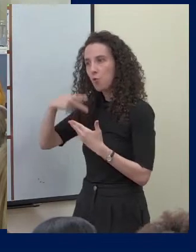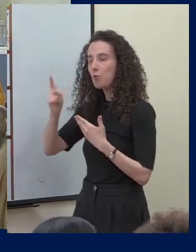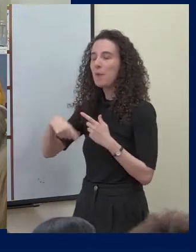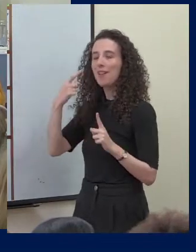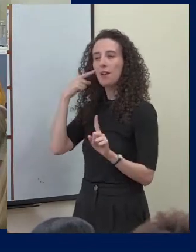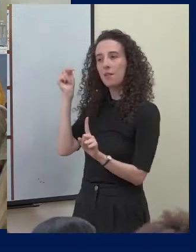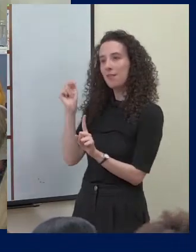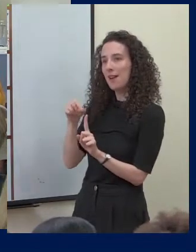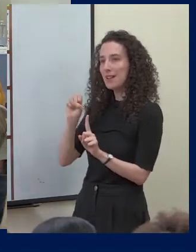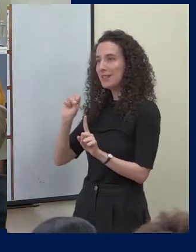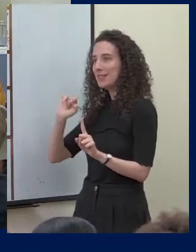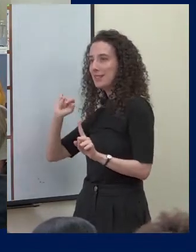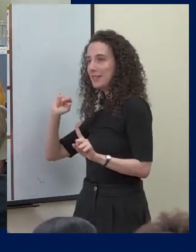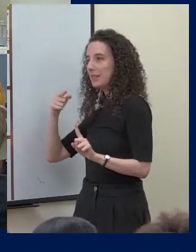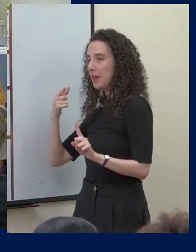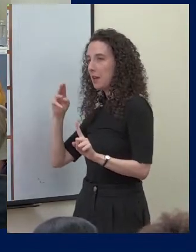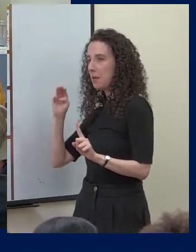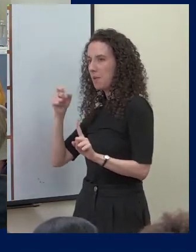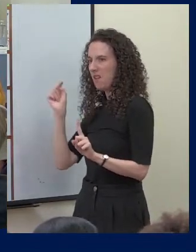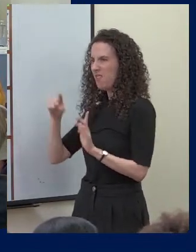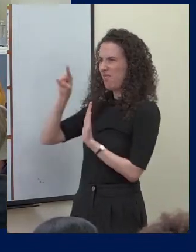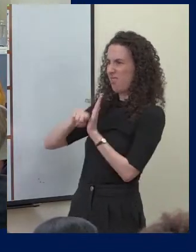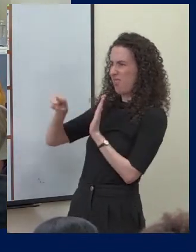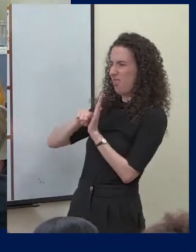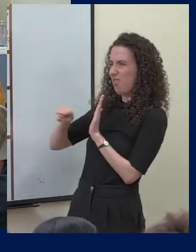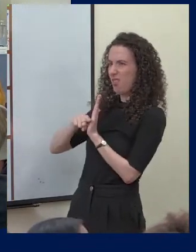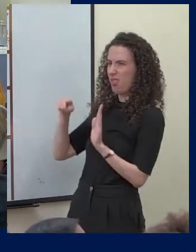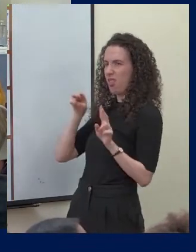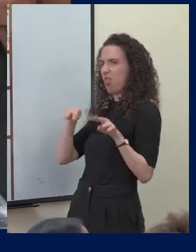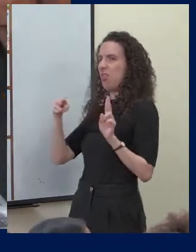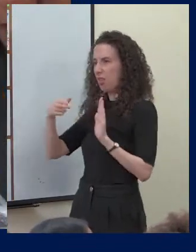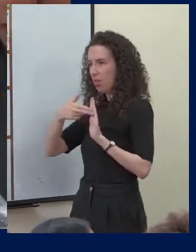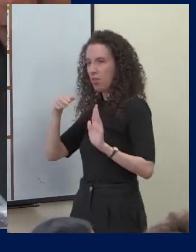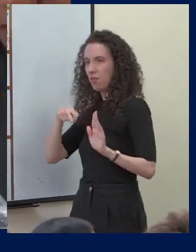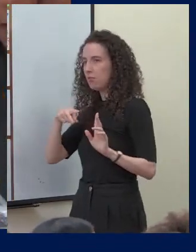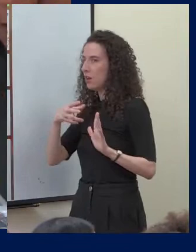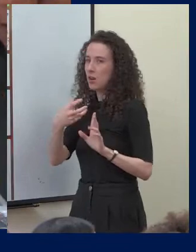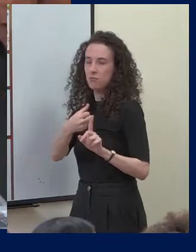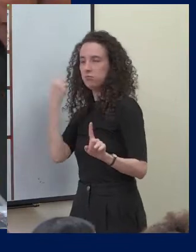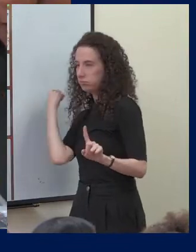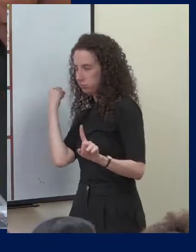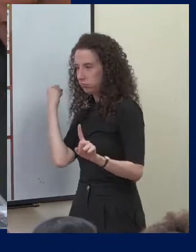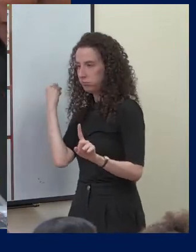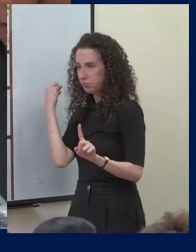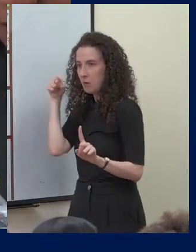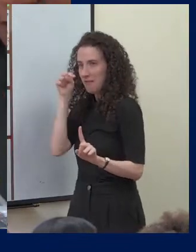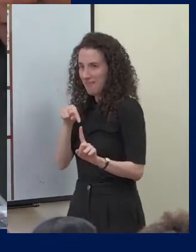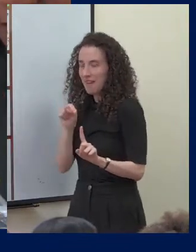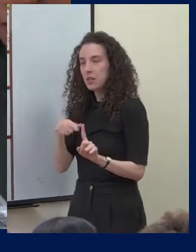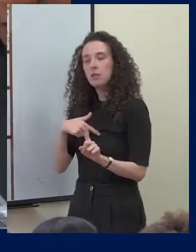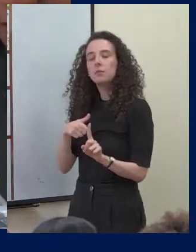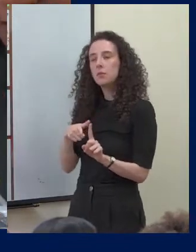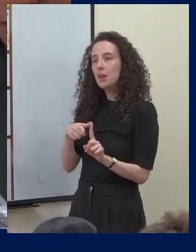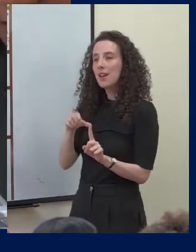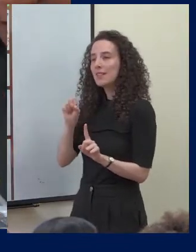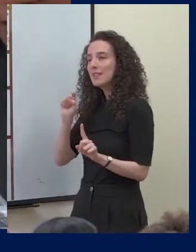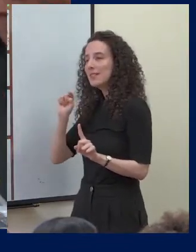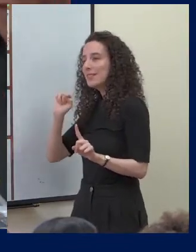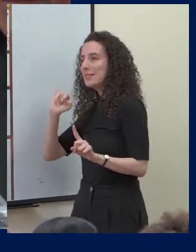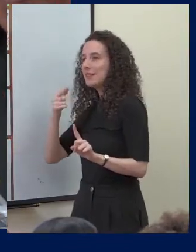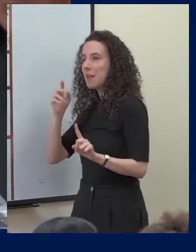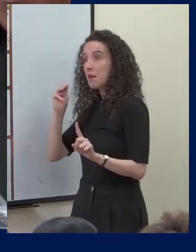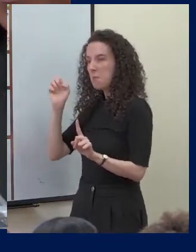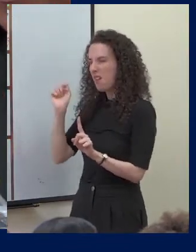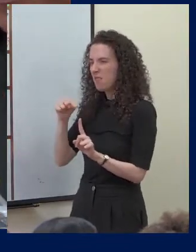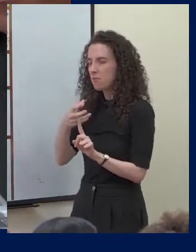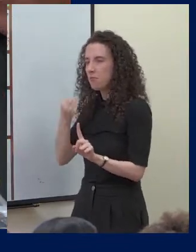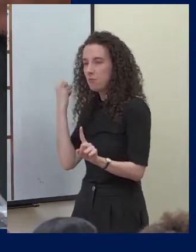I remember going up used to always -- you know, suck it up, hold it in, you can handle